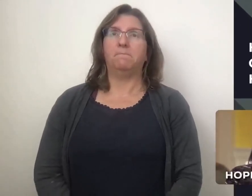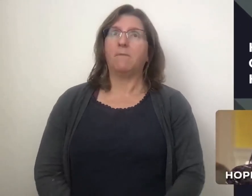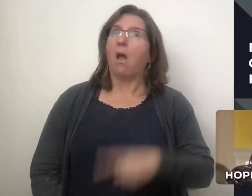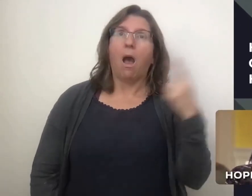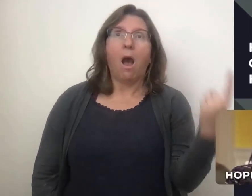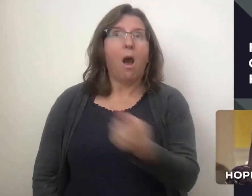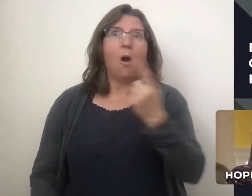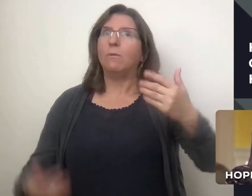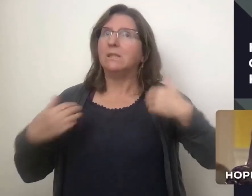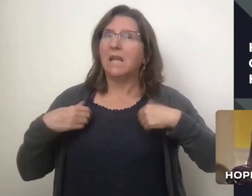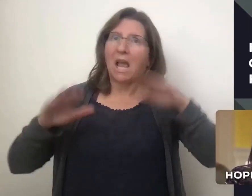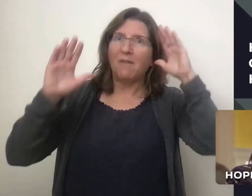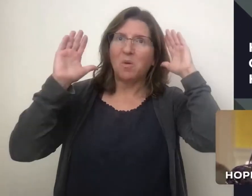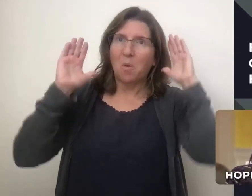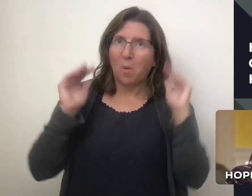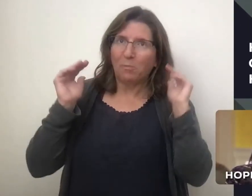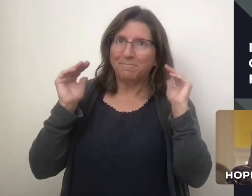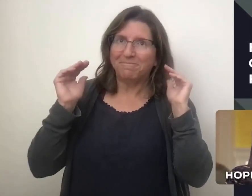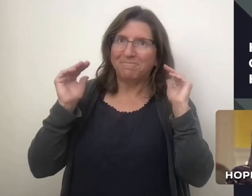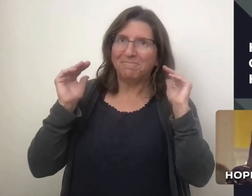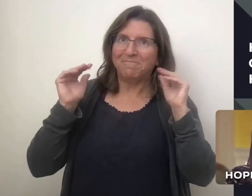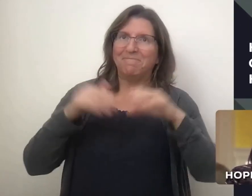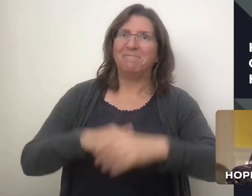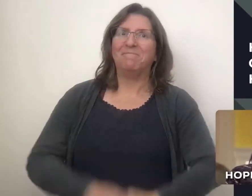We must always have hope!